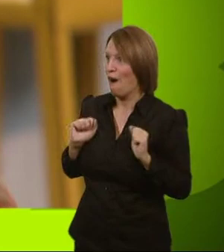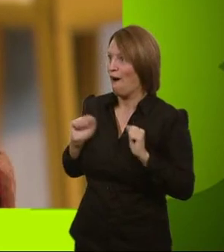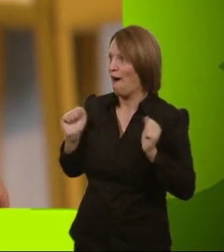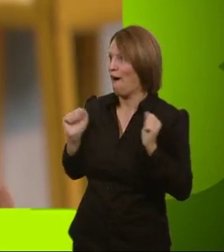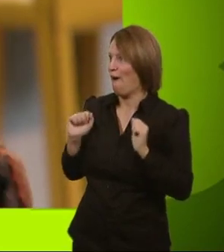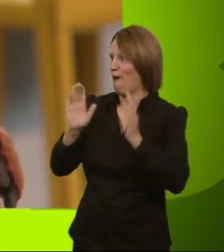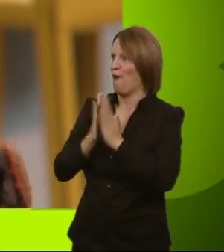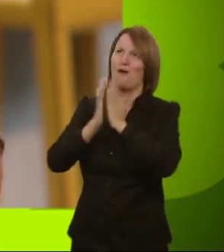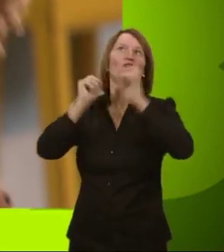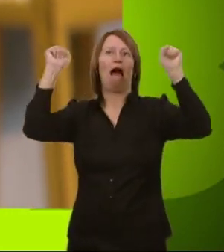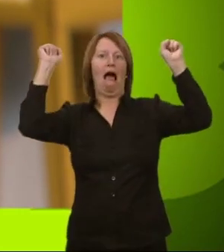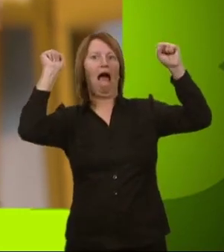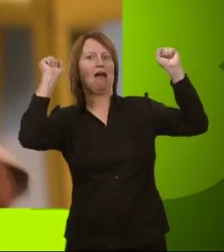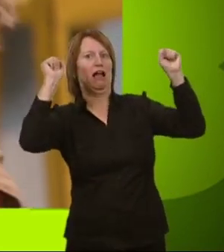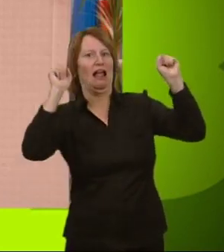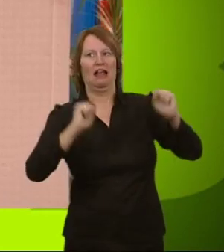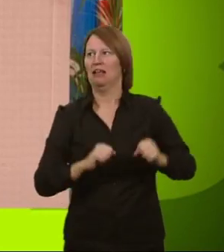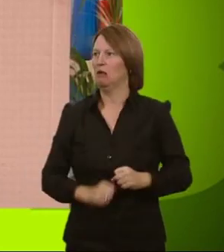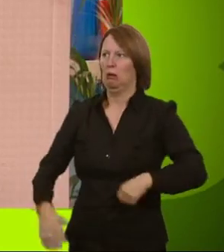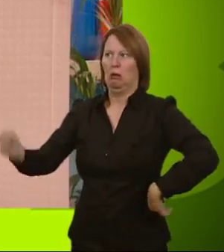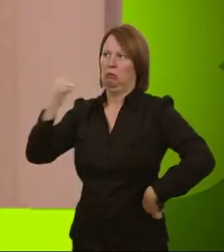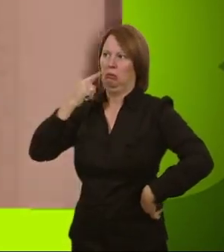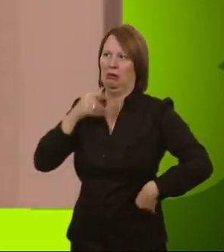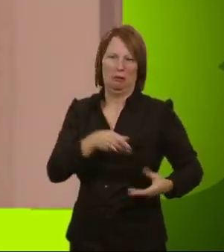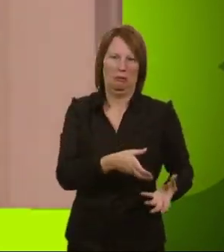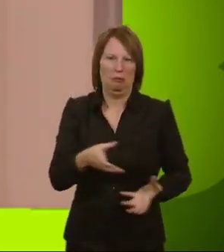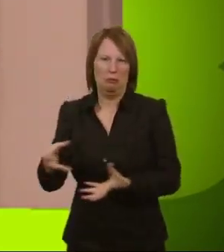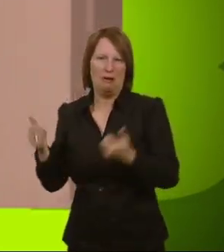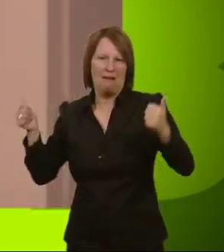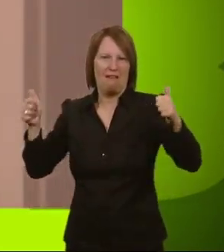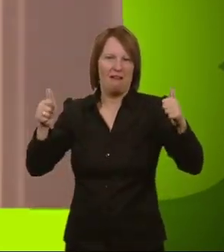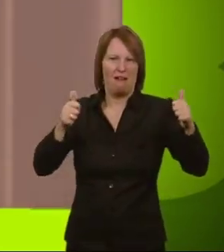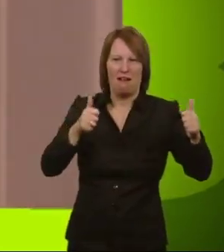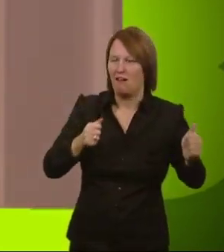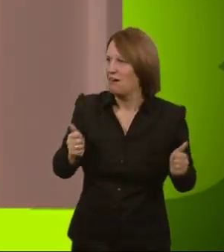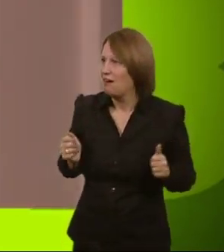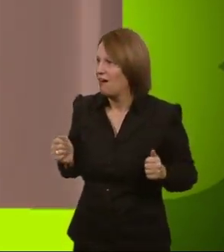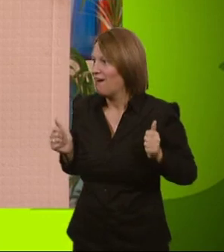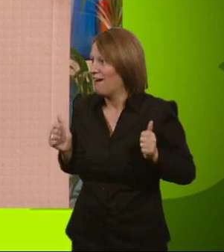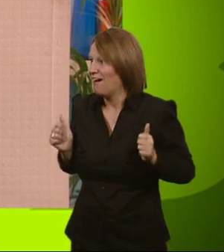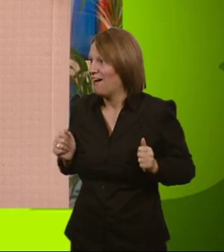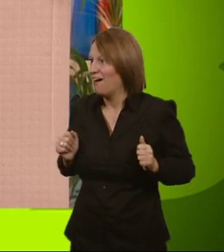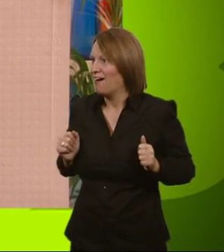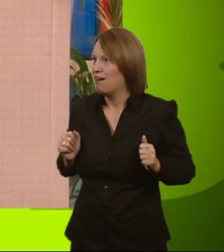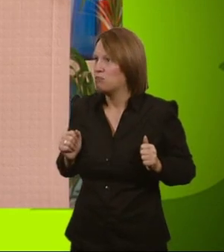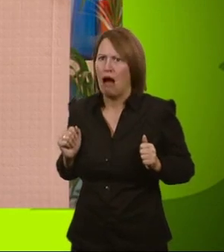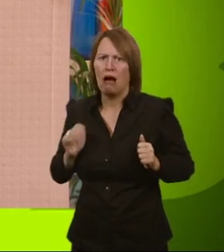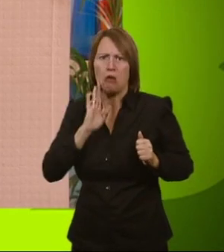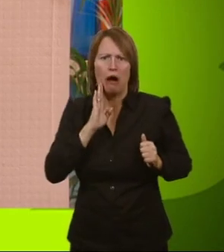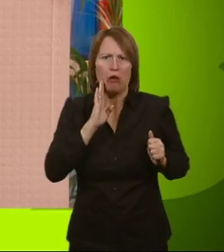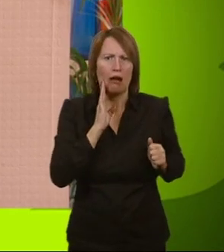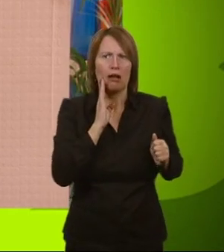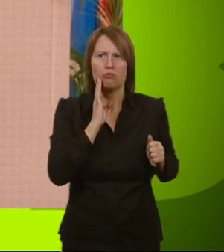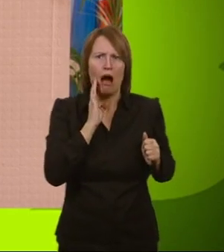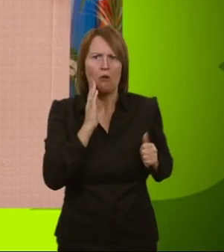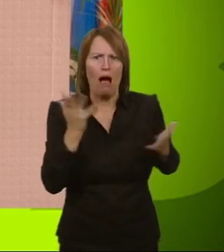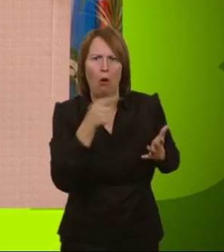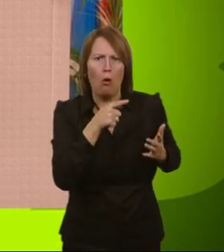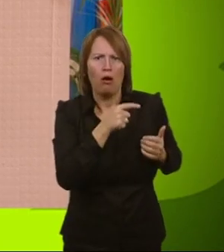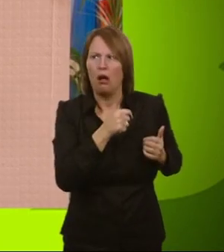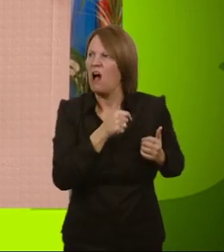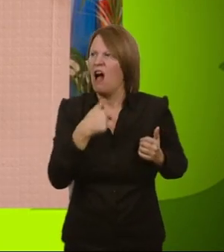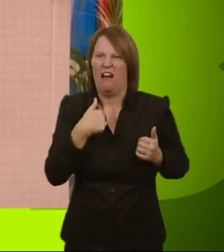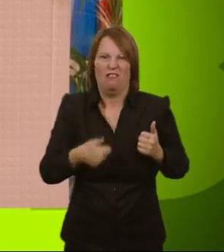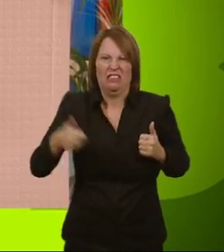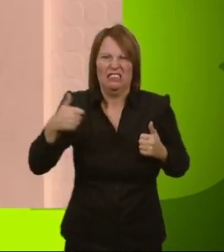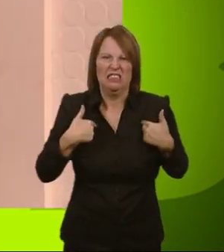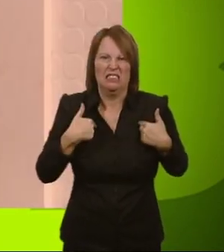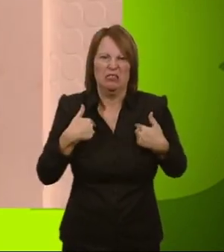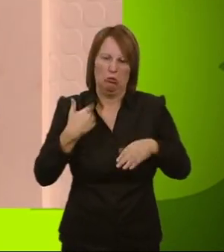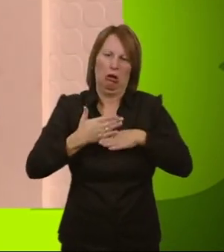us easy peasy plank where are you plank got to go fellas as a professional Monster Hunter